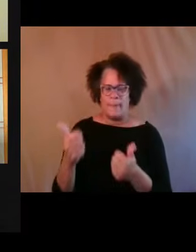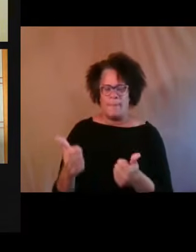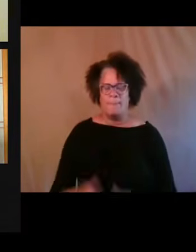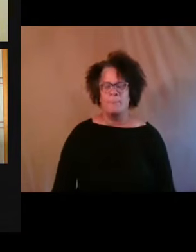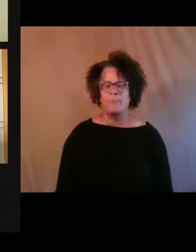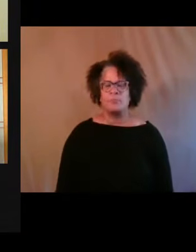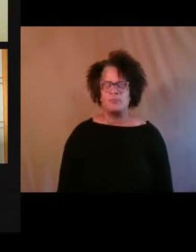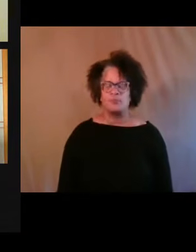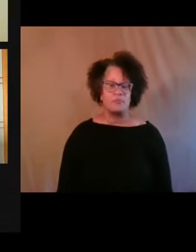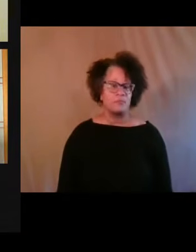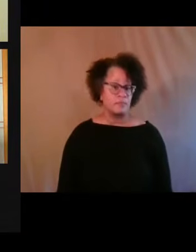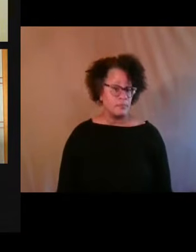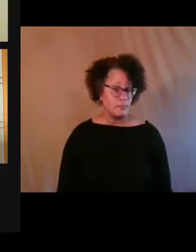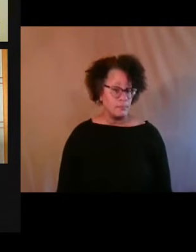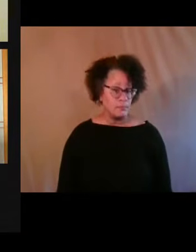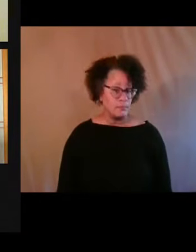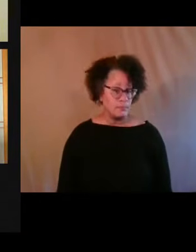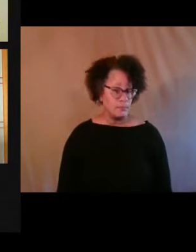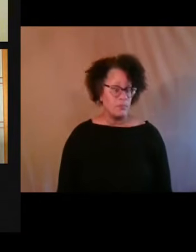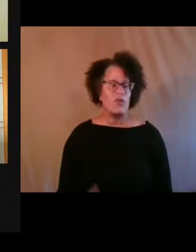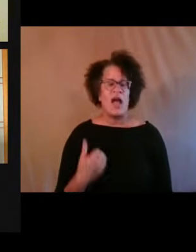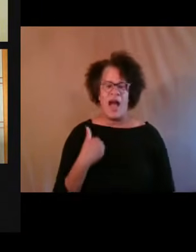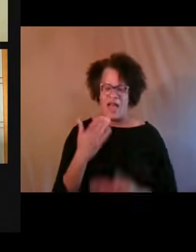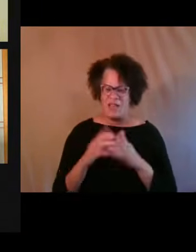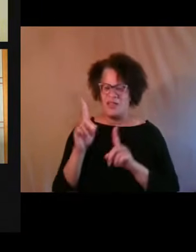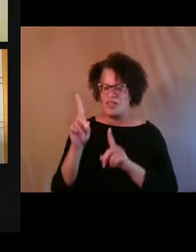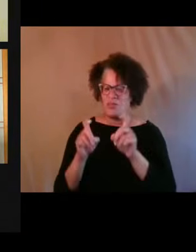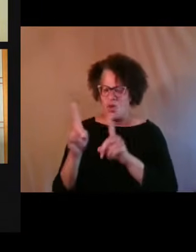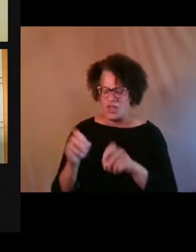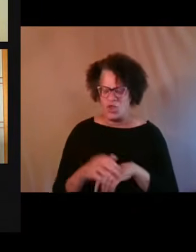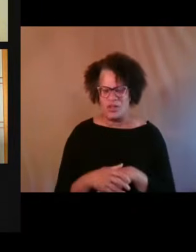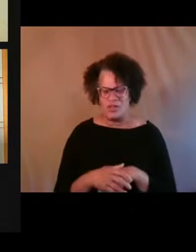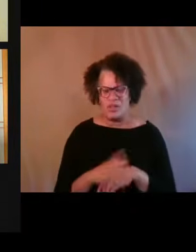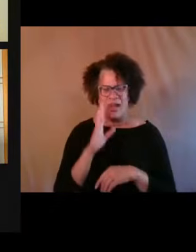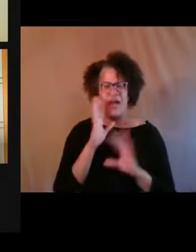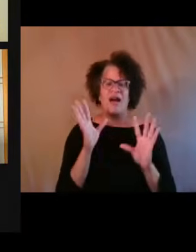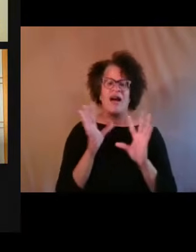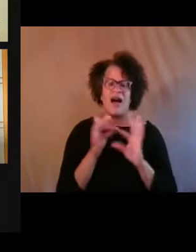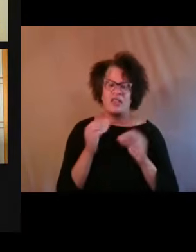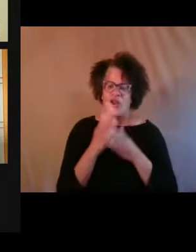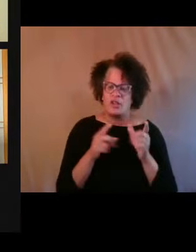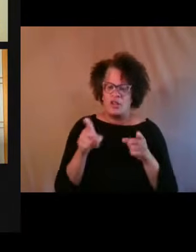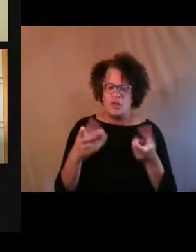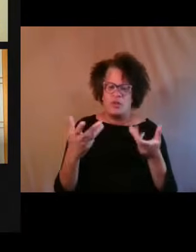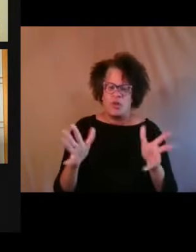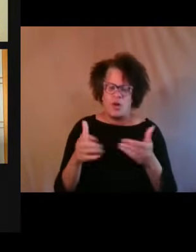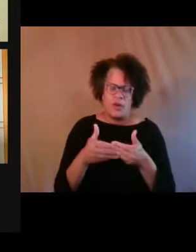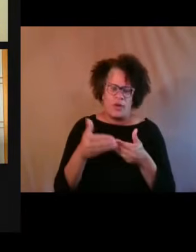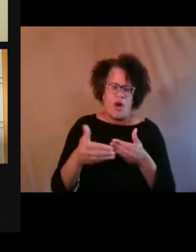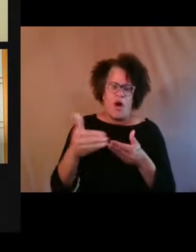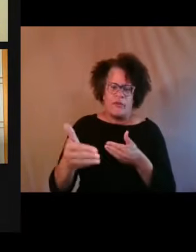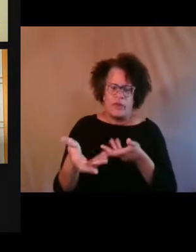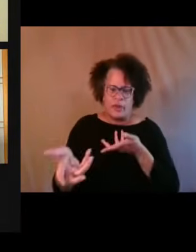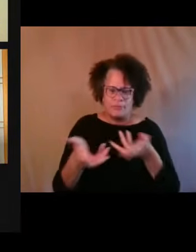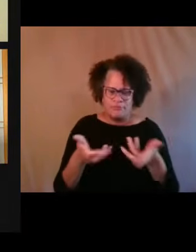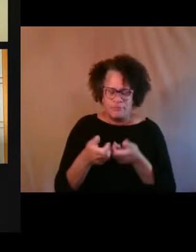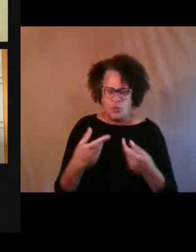So I have some questions. I talked to some of you so often on the way and I was thinking,